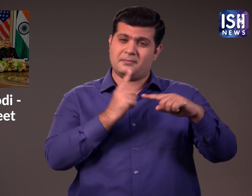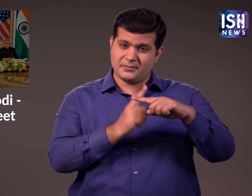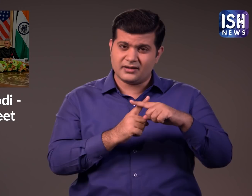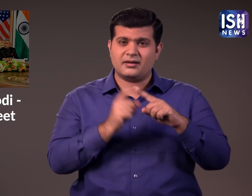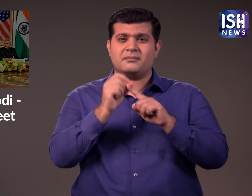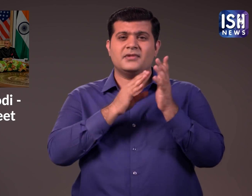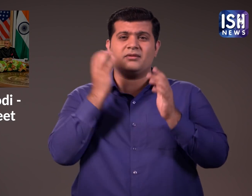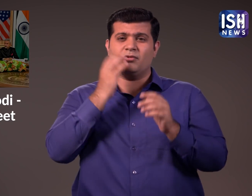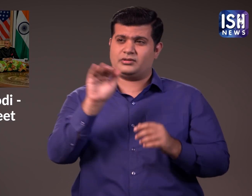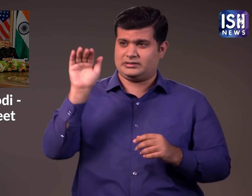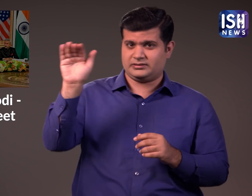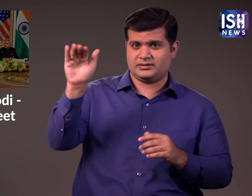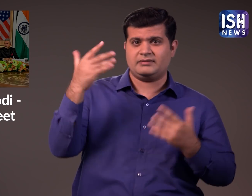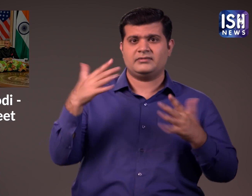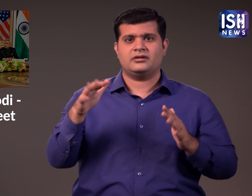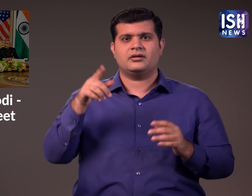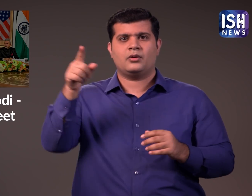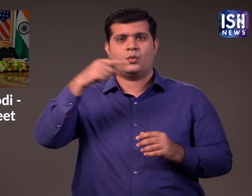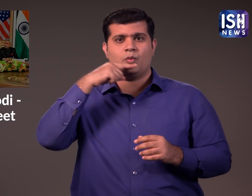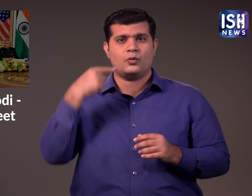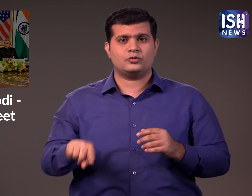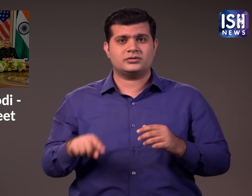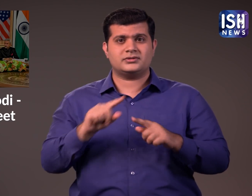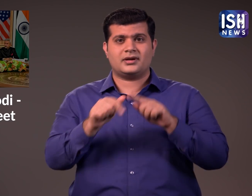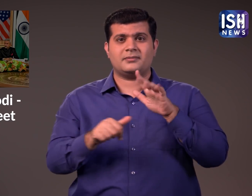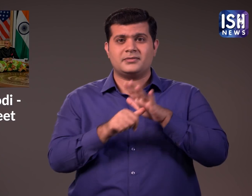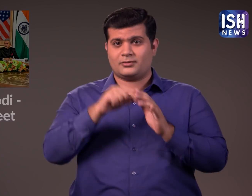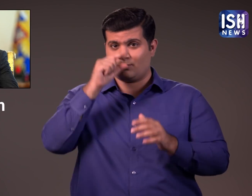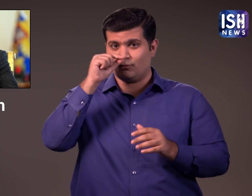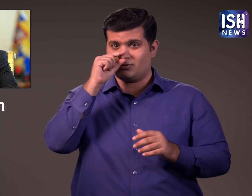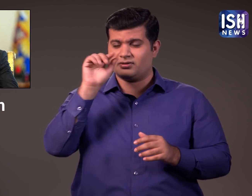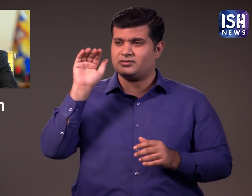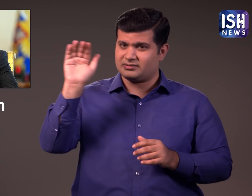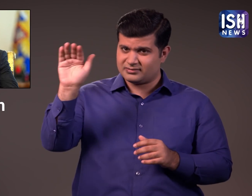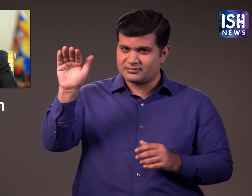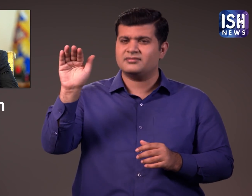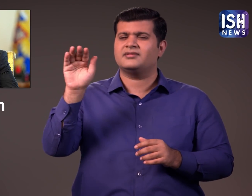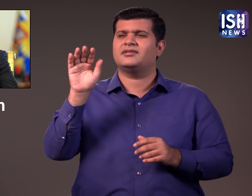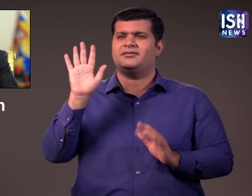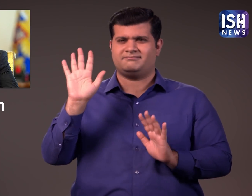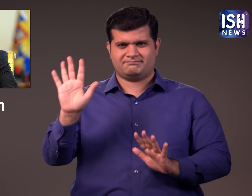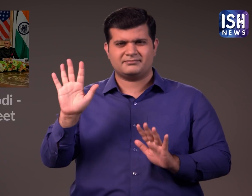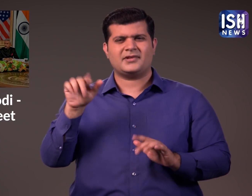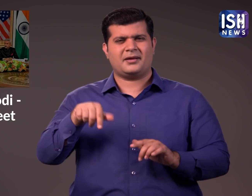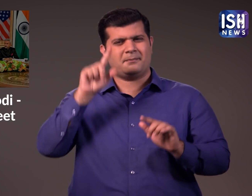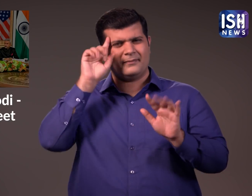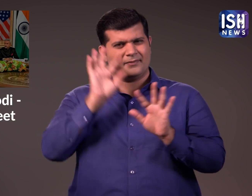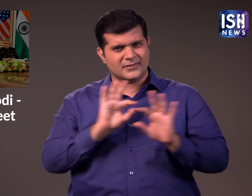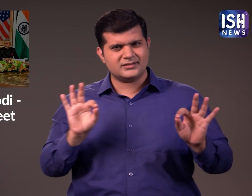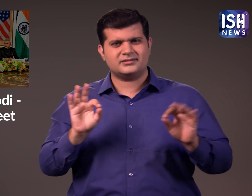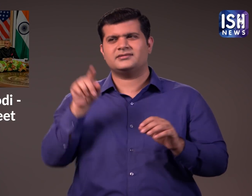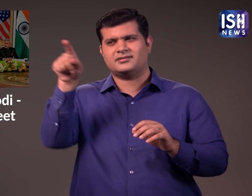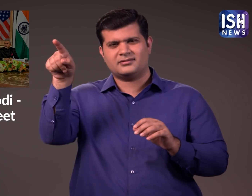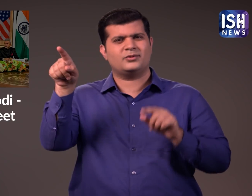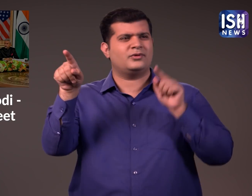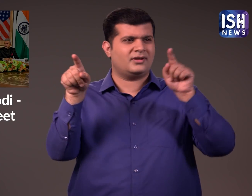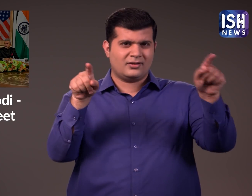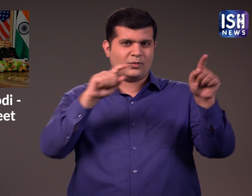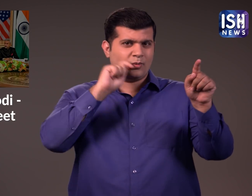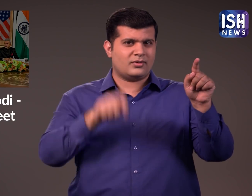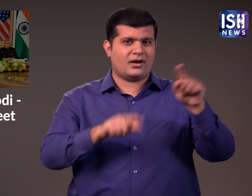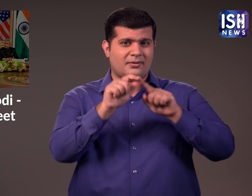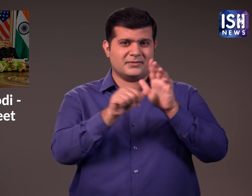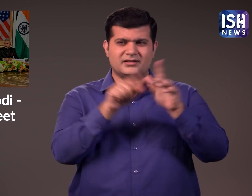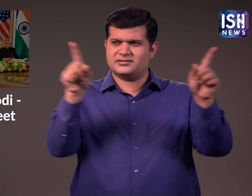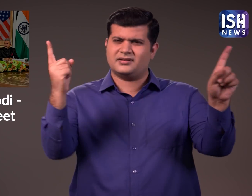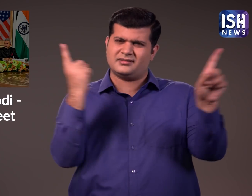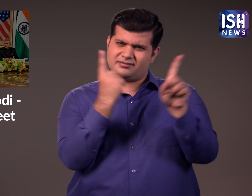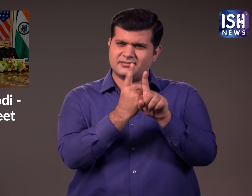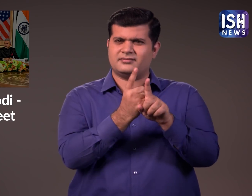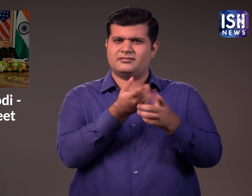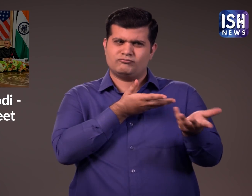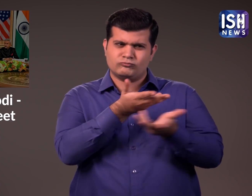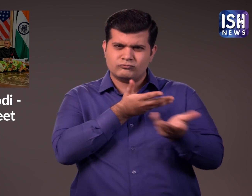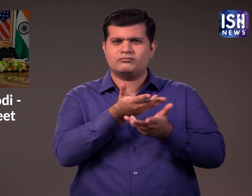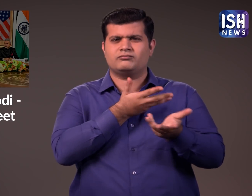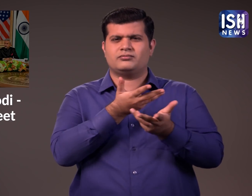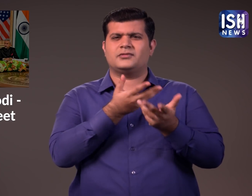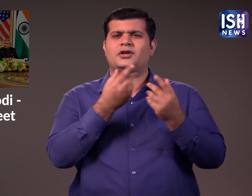he also suggested to President Putin to have direct peace talks with the President of Ukraine